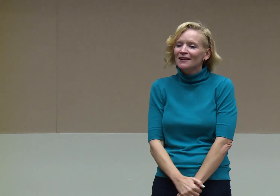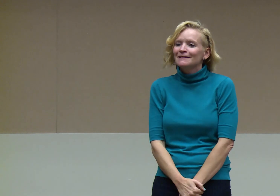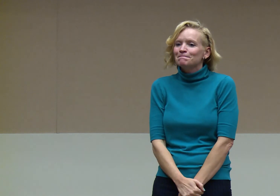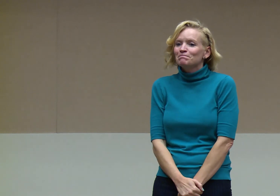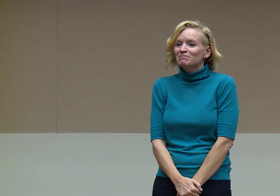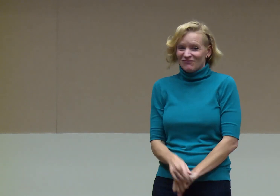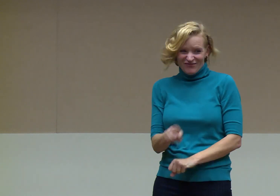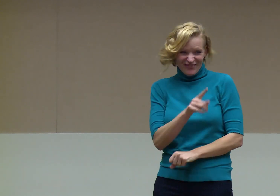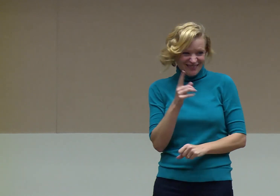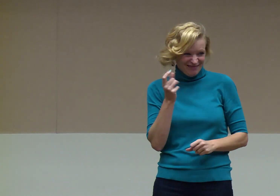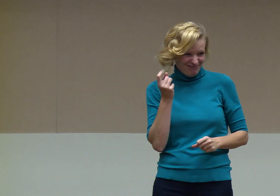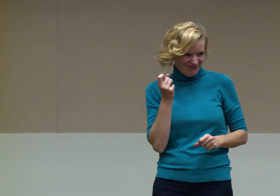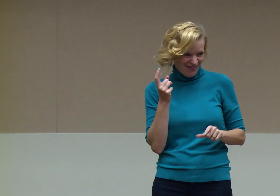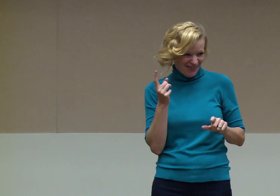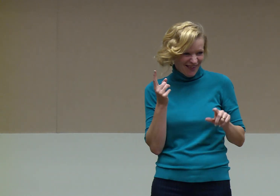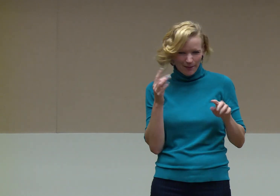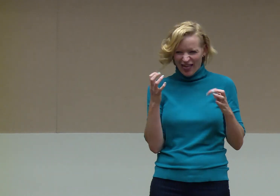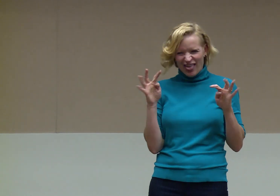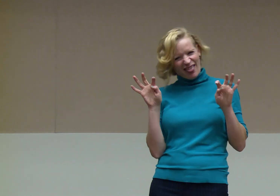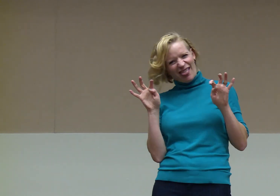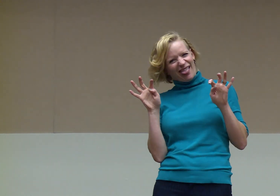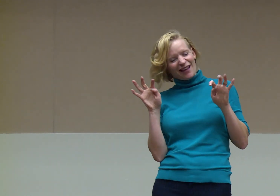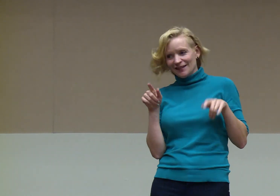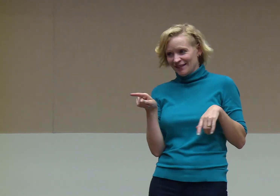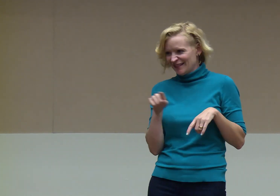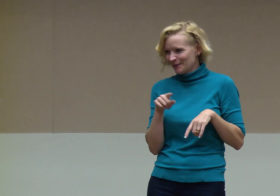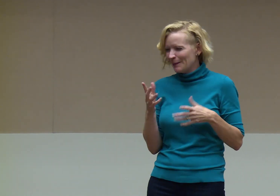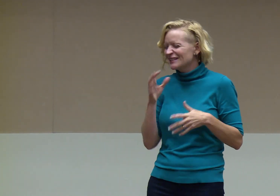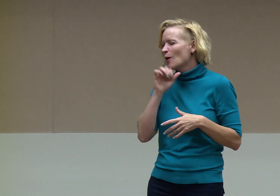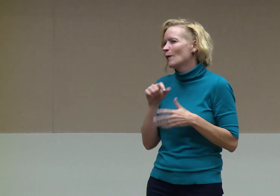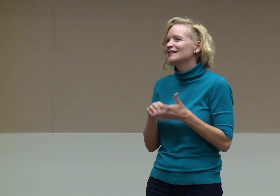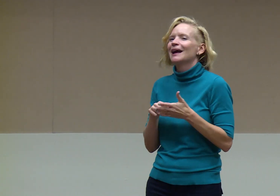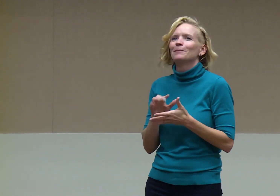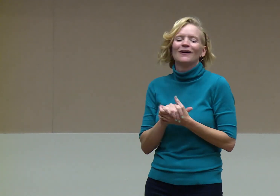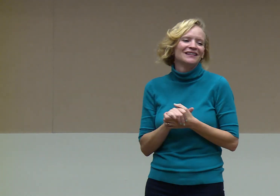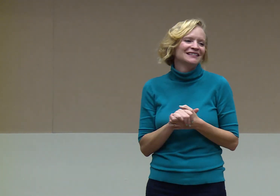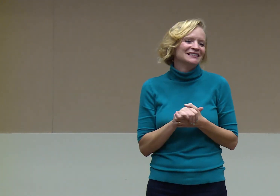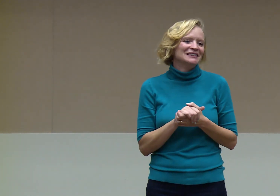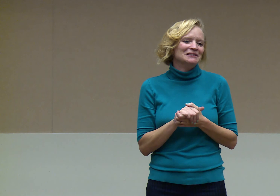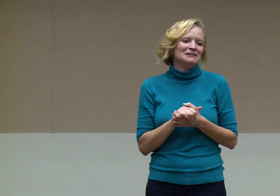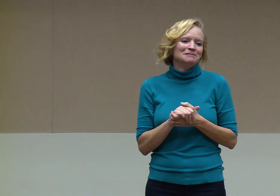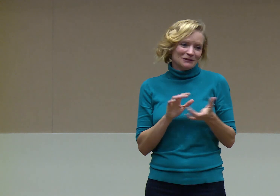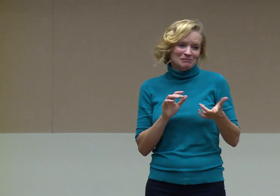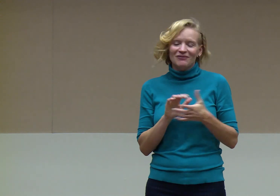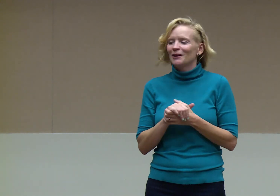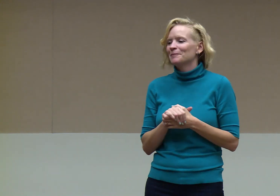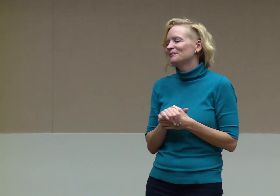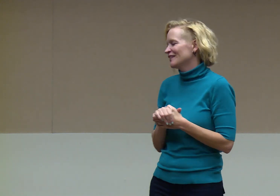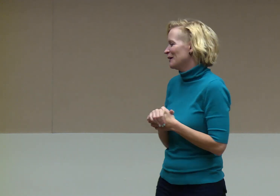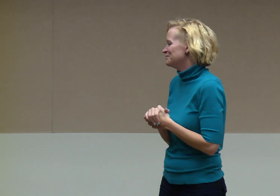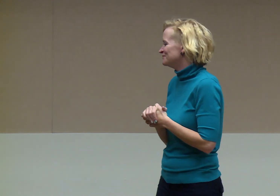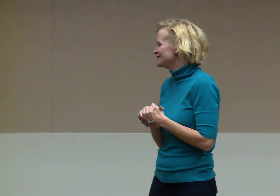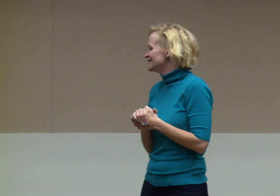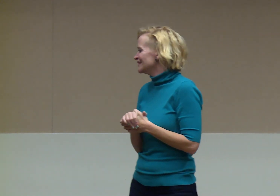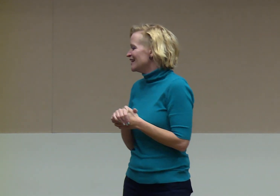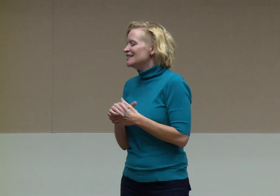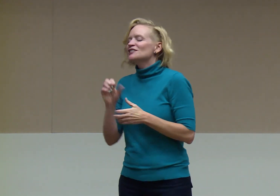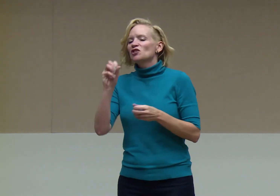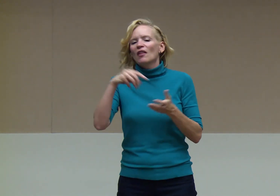I mean, it doesn't roll off the tongue like it should. Does that make sense how you interject another word into another word?